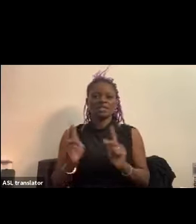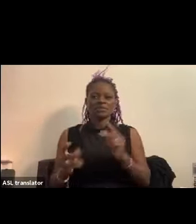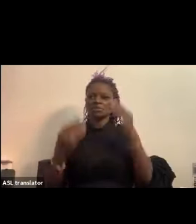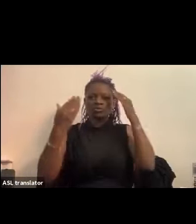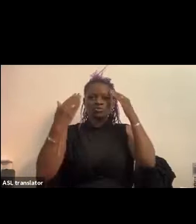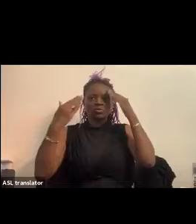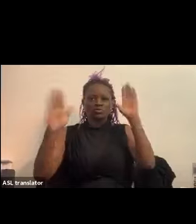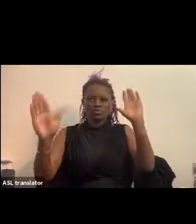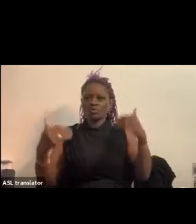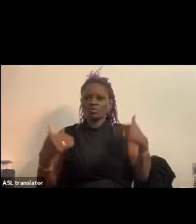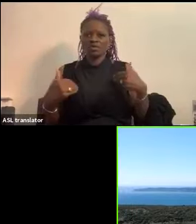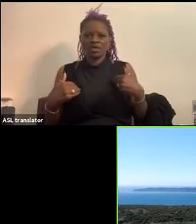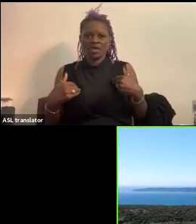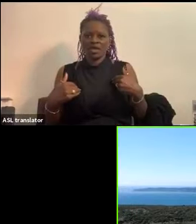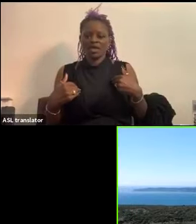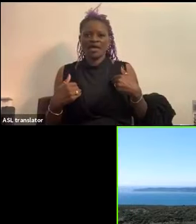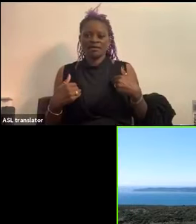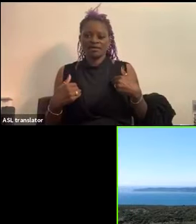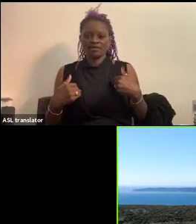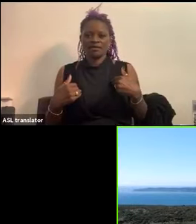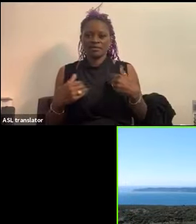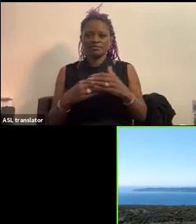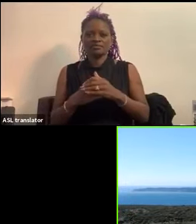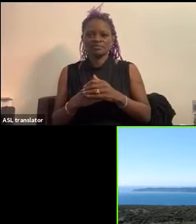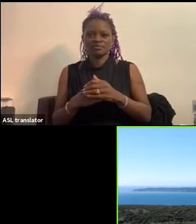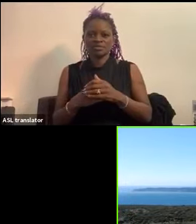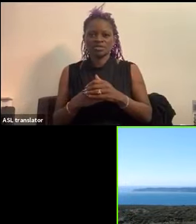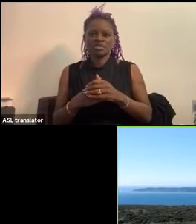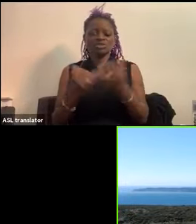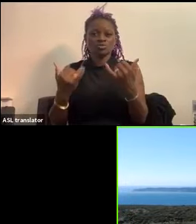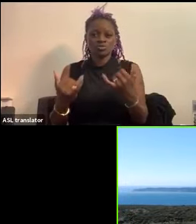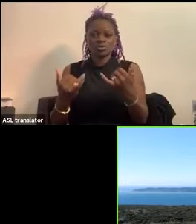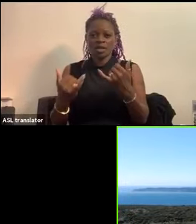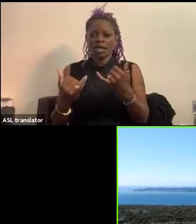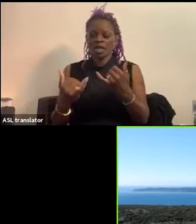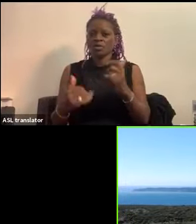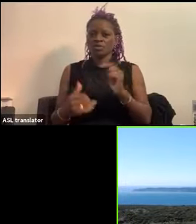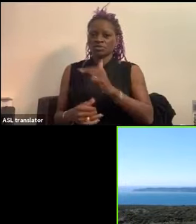our Epting will show and discuss some more slides. Thank you.